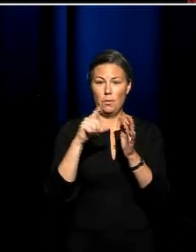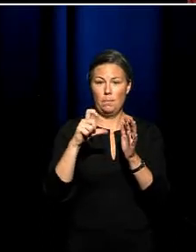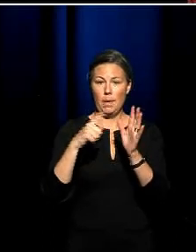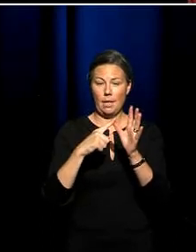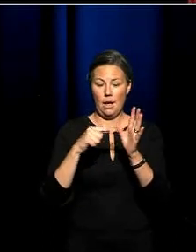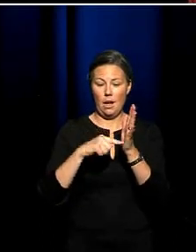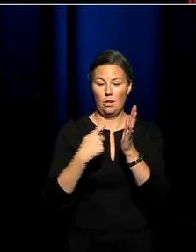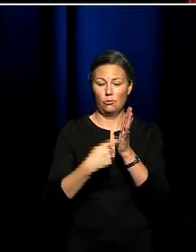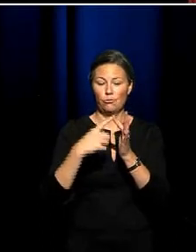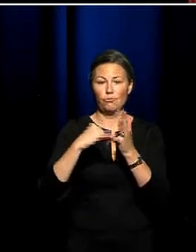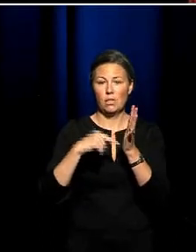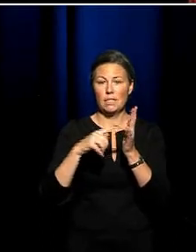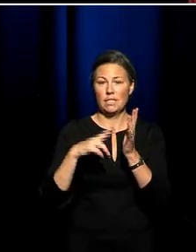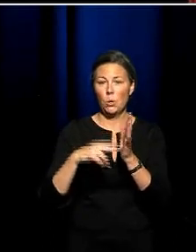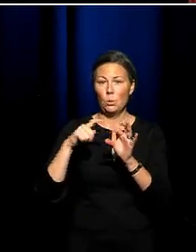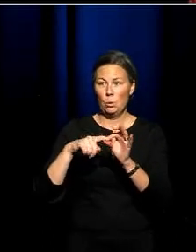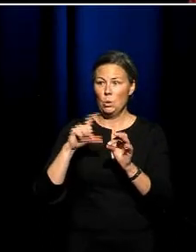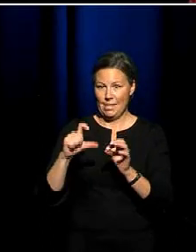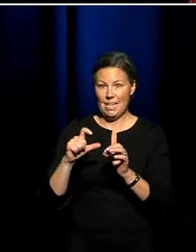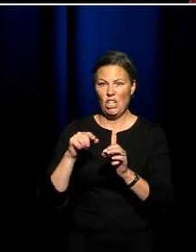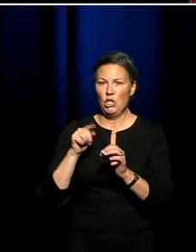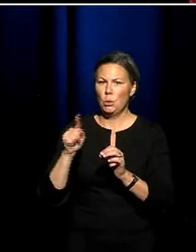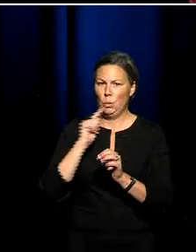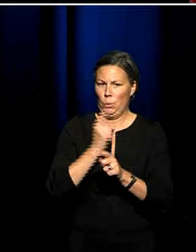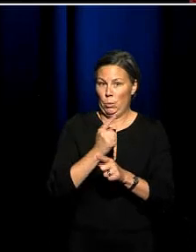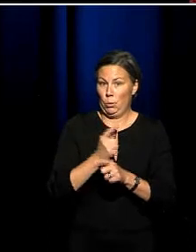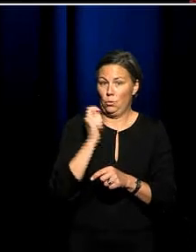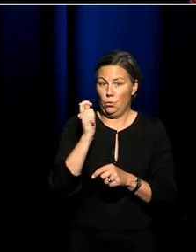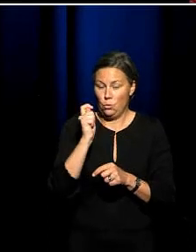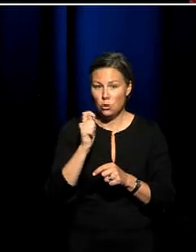more detail in her address. These do include the opening of submissions the